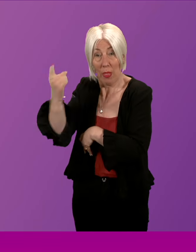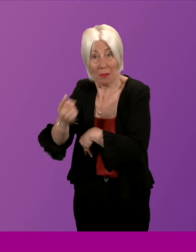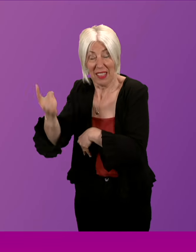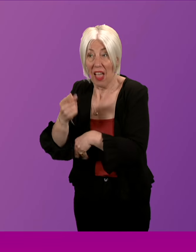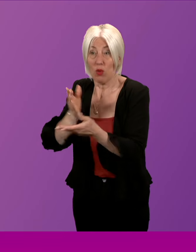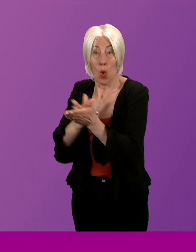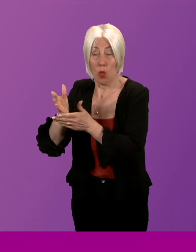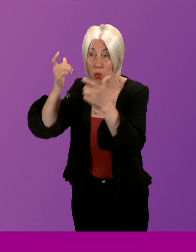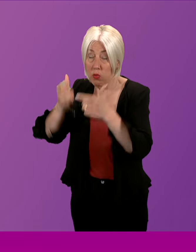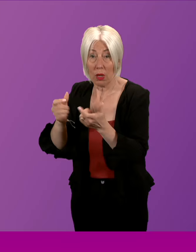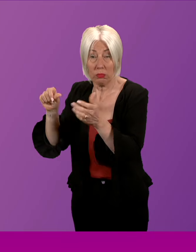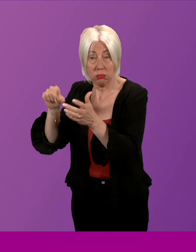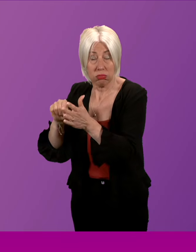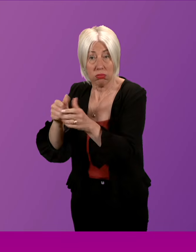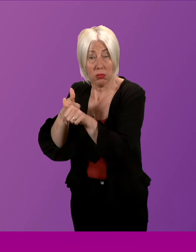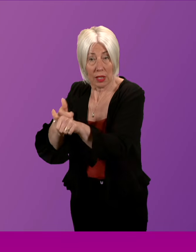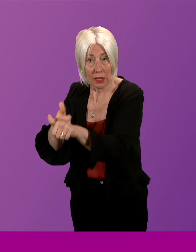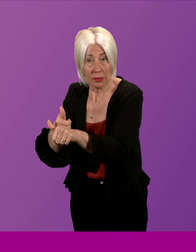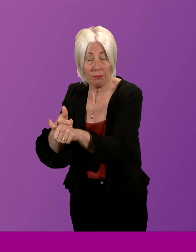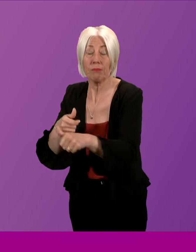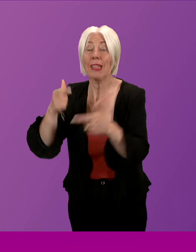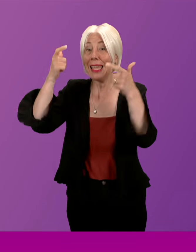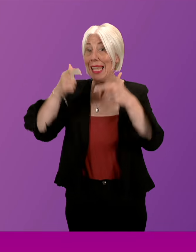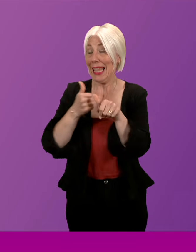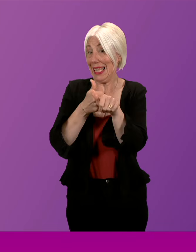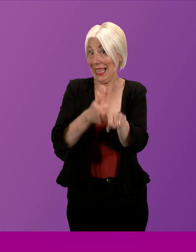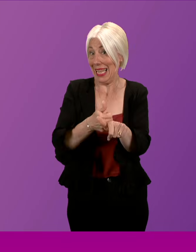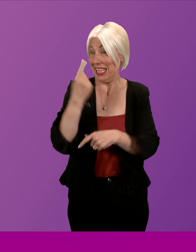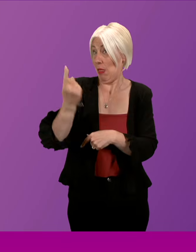Decisions on legal aid are taken independently by the Scottish Legal Aid Board, in line with the